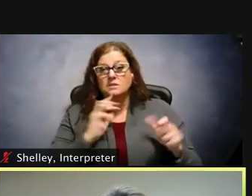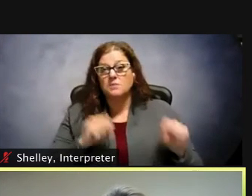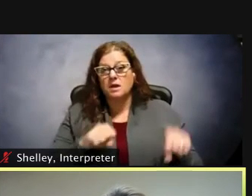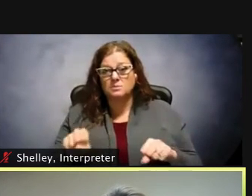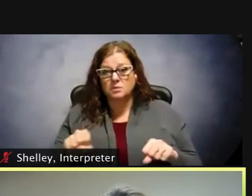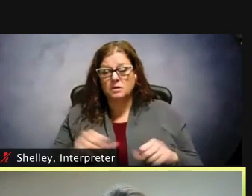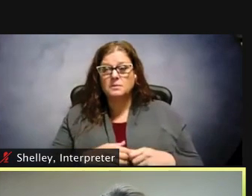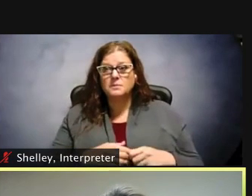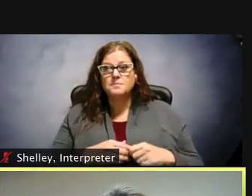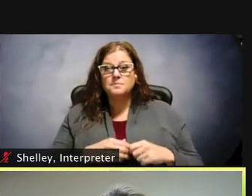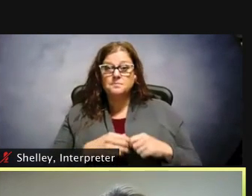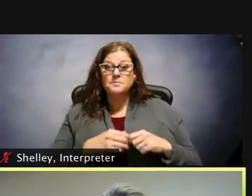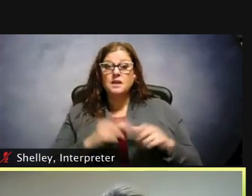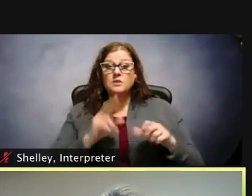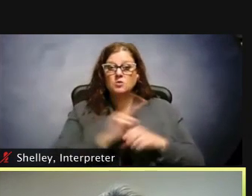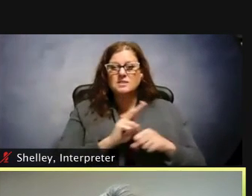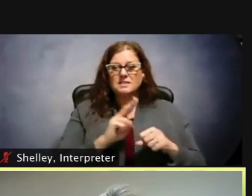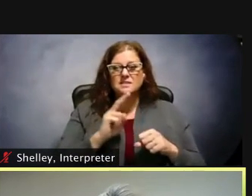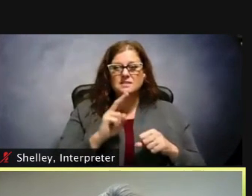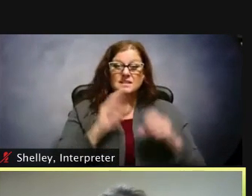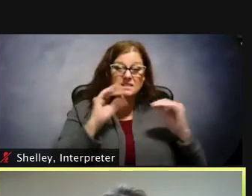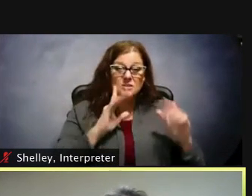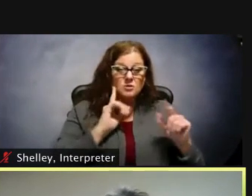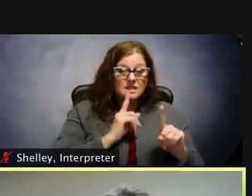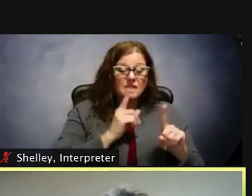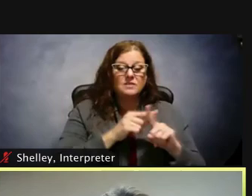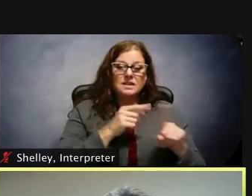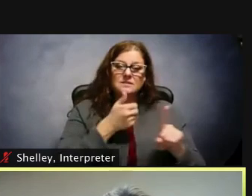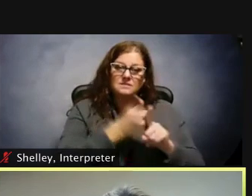and doing through a teacher of the deaf of the self contained would be the first thing.